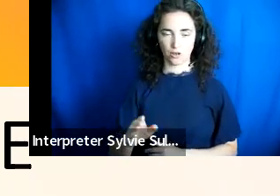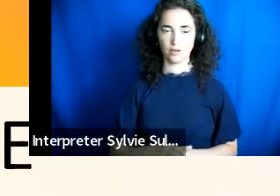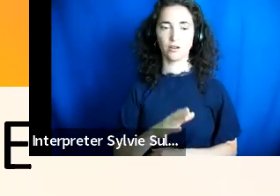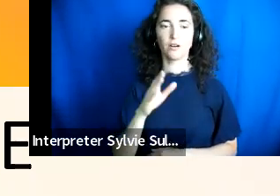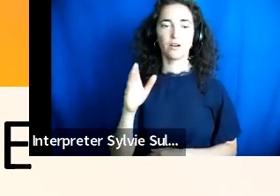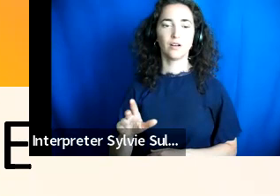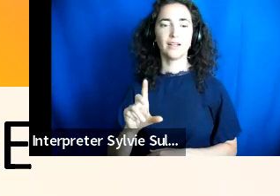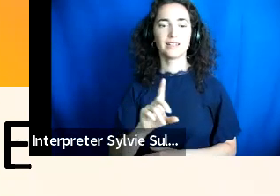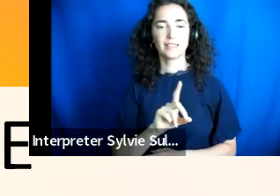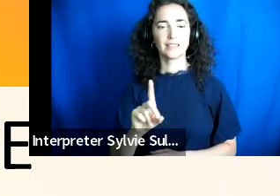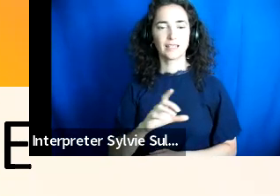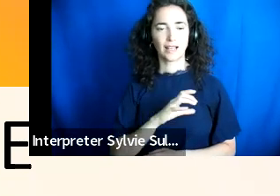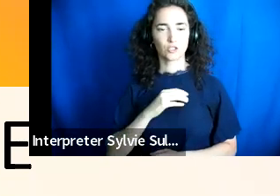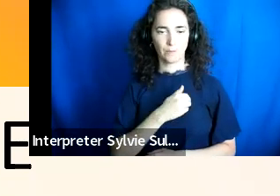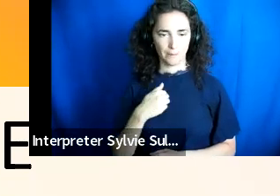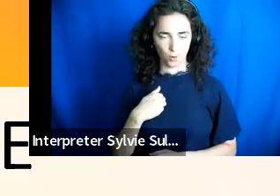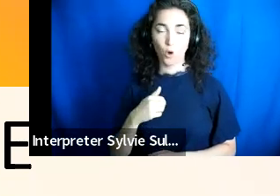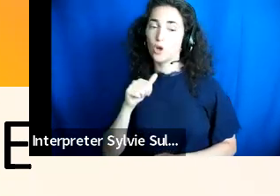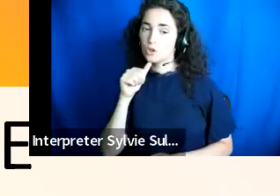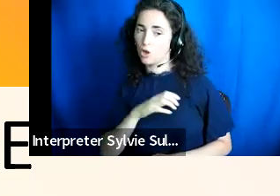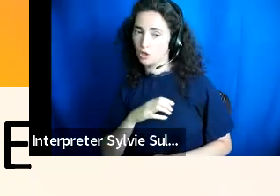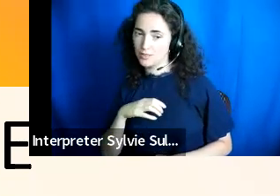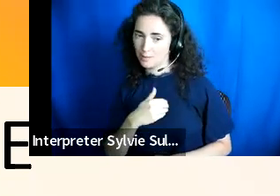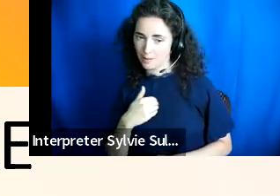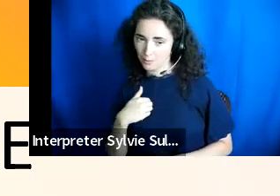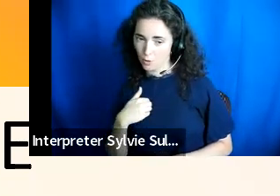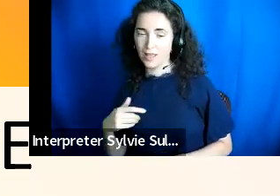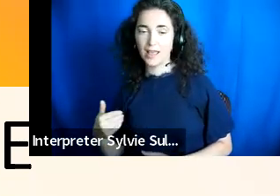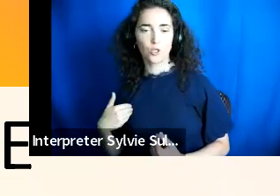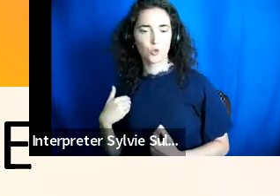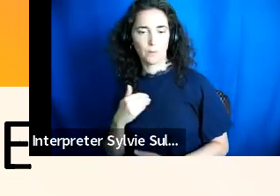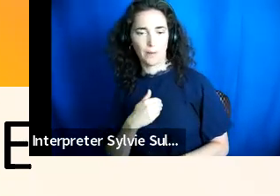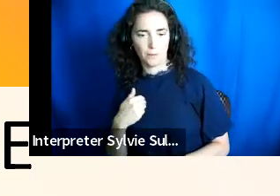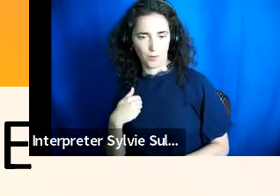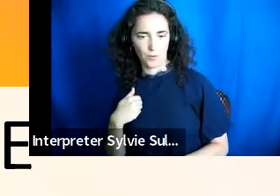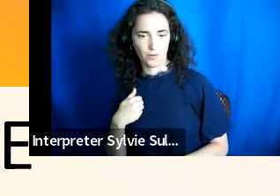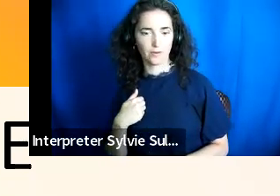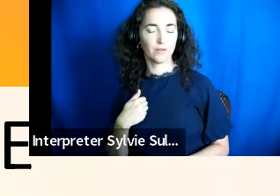You have Dd. Council members. You have non council members, and you have our youth members which are the most important.